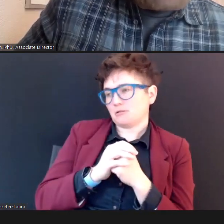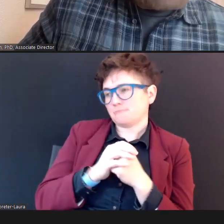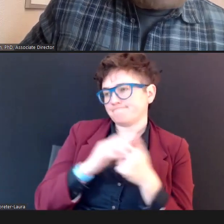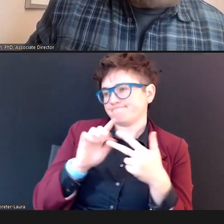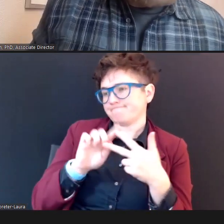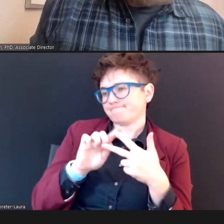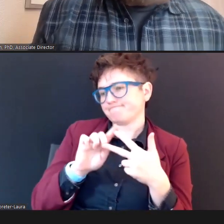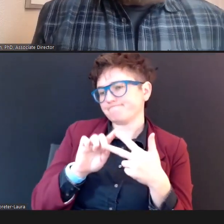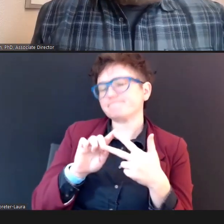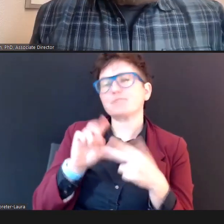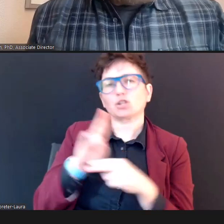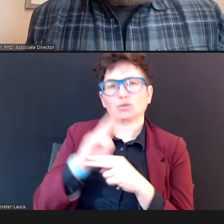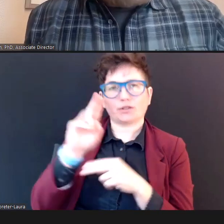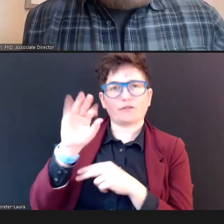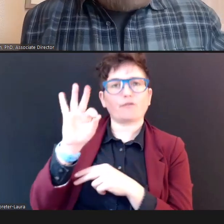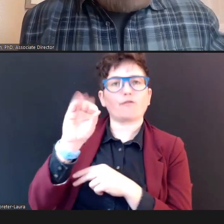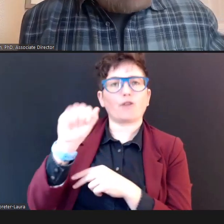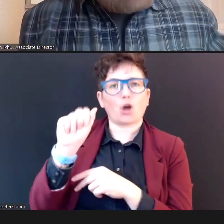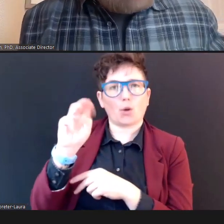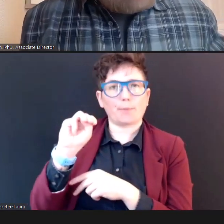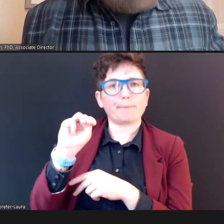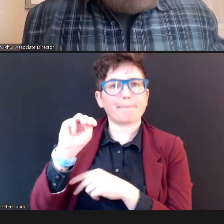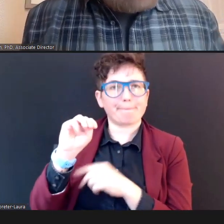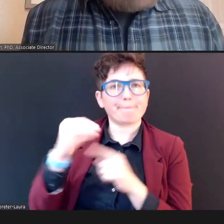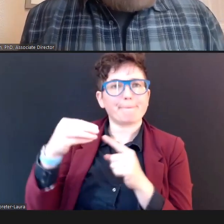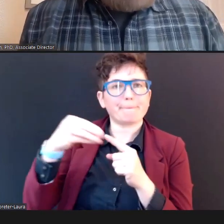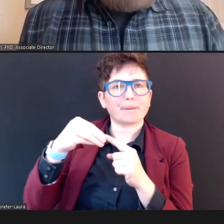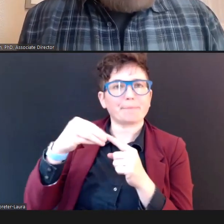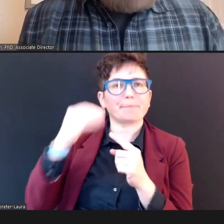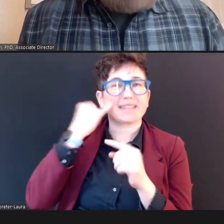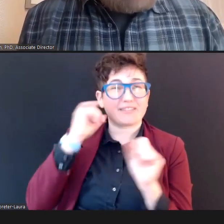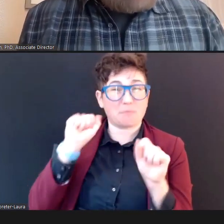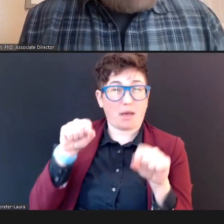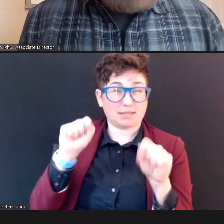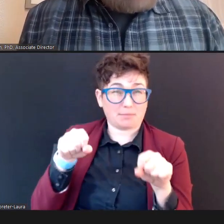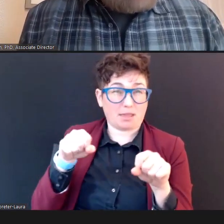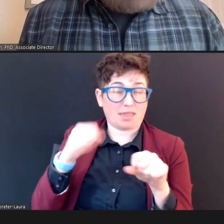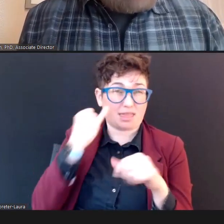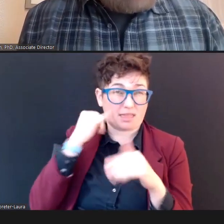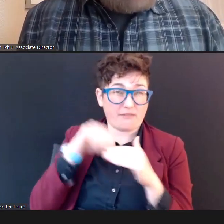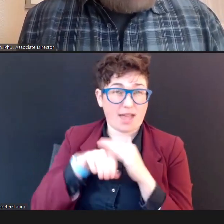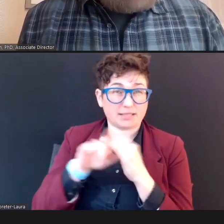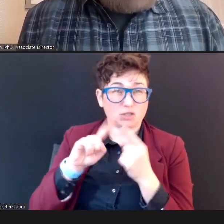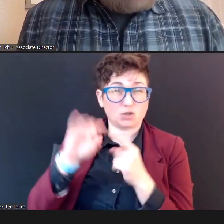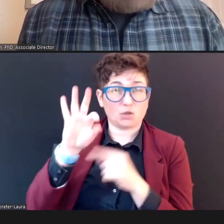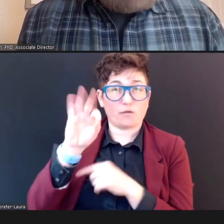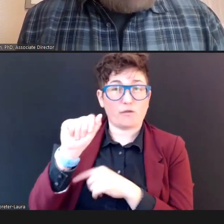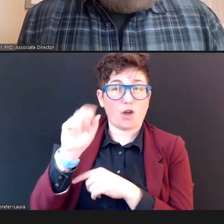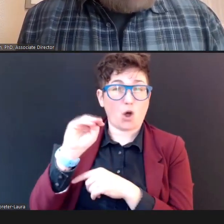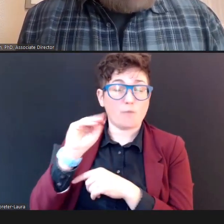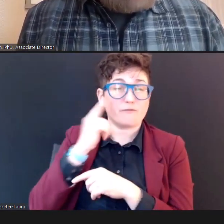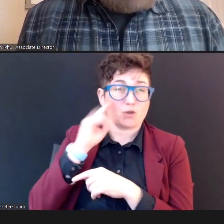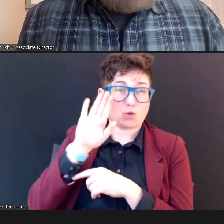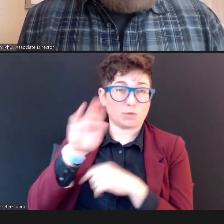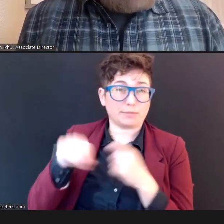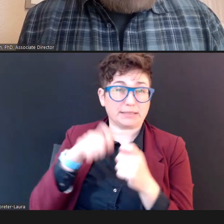Use a foam tip if you have if it's possible you have access to foam tips